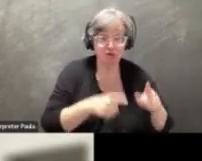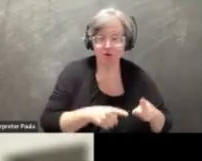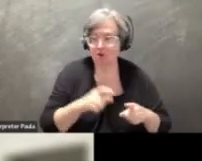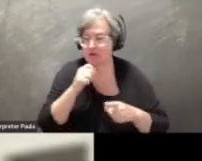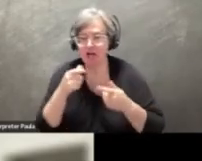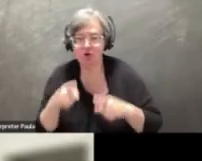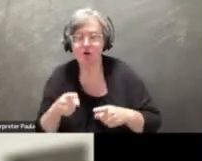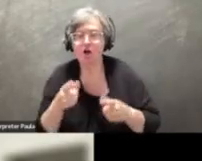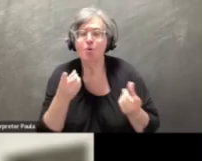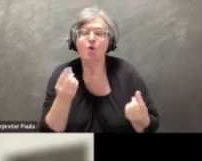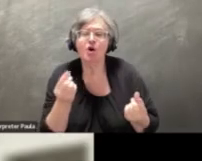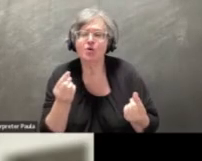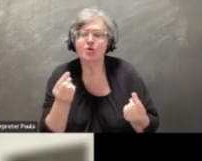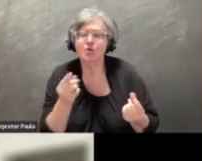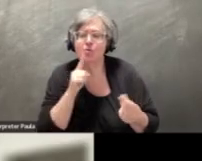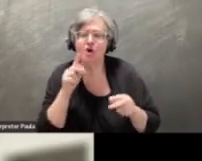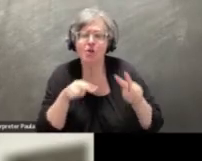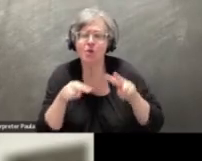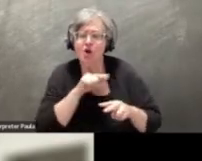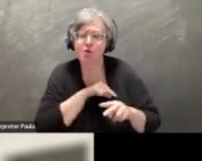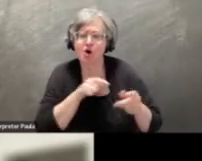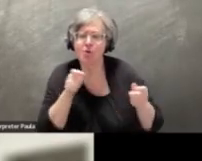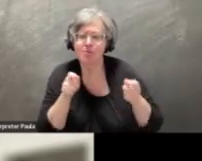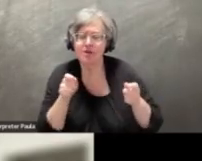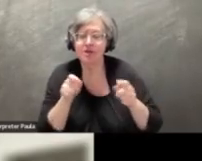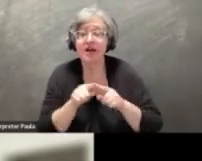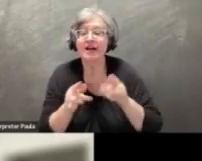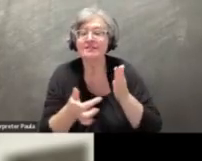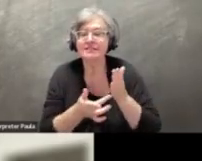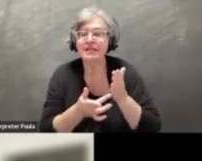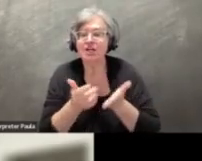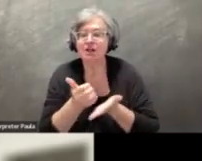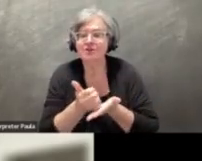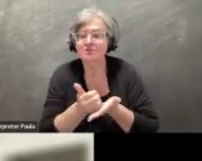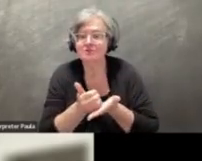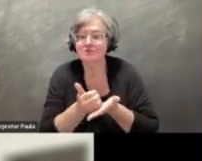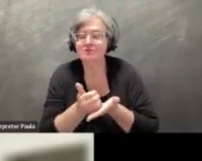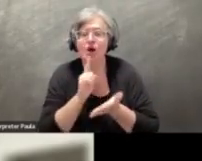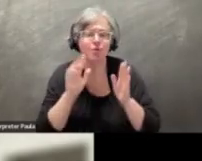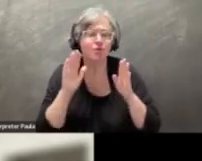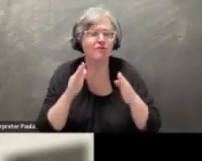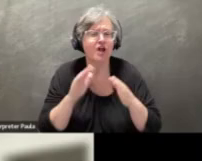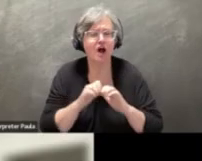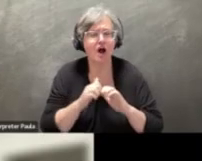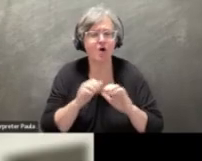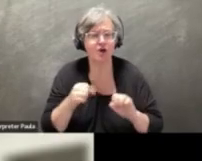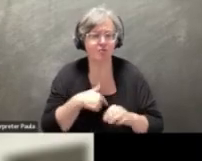do to really look at quality management as technical assistance and really focusing on, how can we improve this?